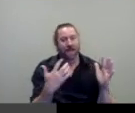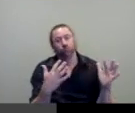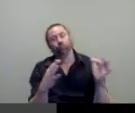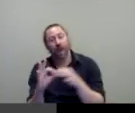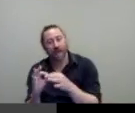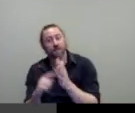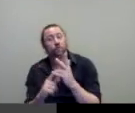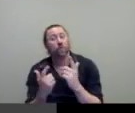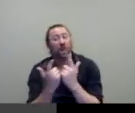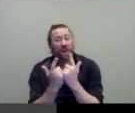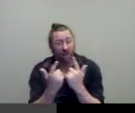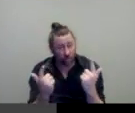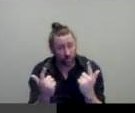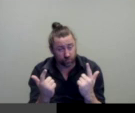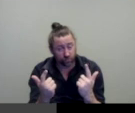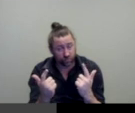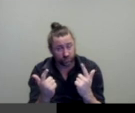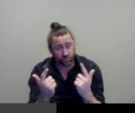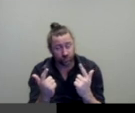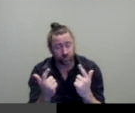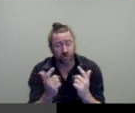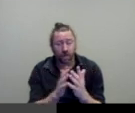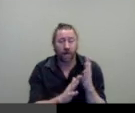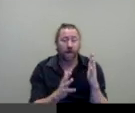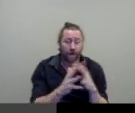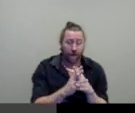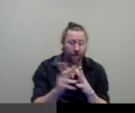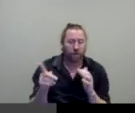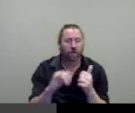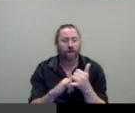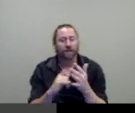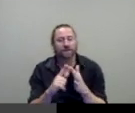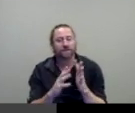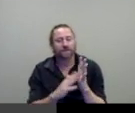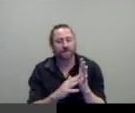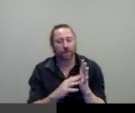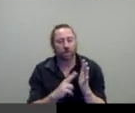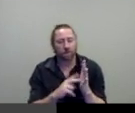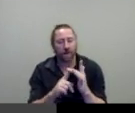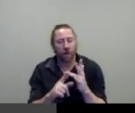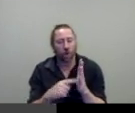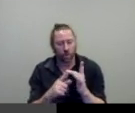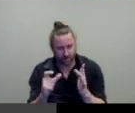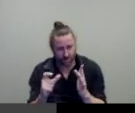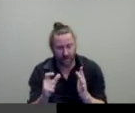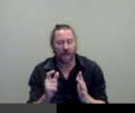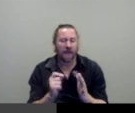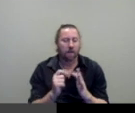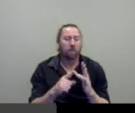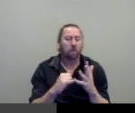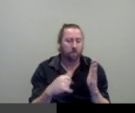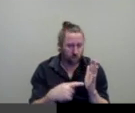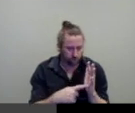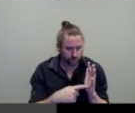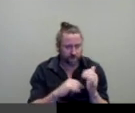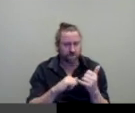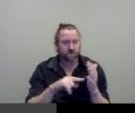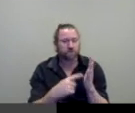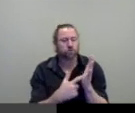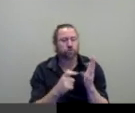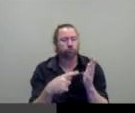how art operates in relation to semiotics and post-structuralism let's start with these three